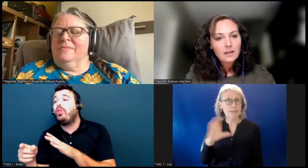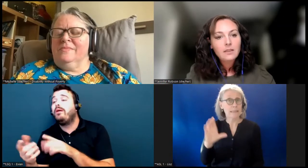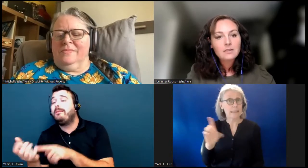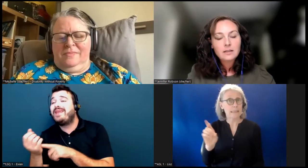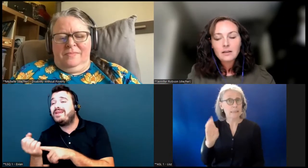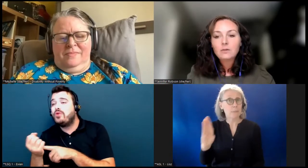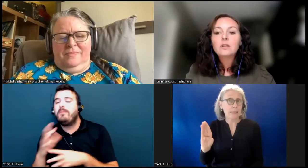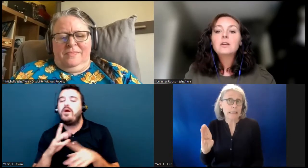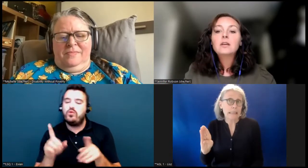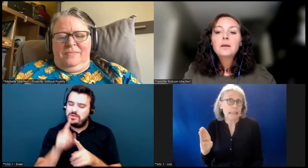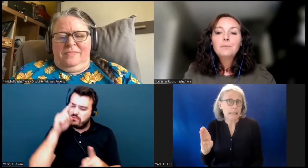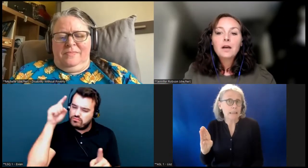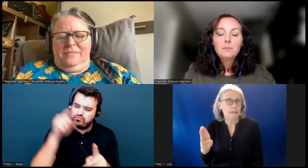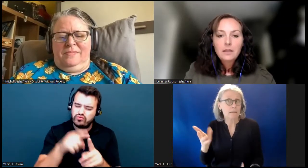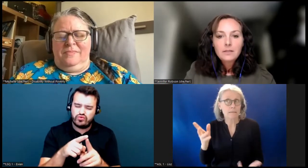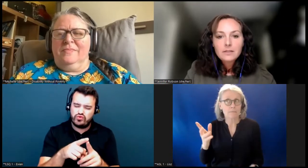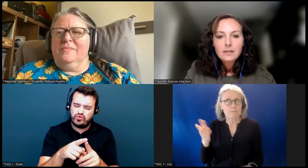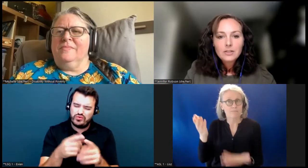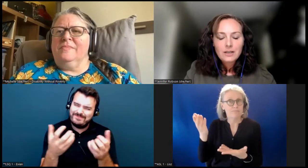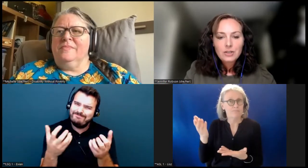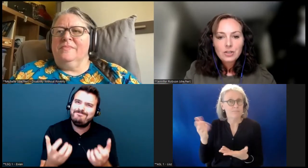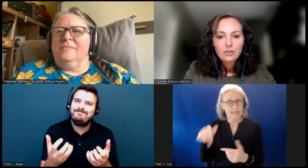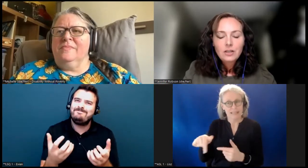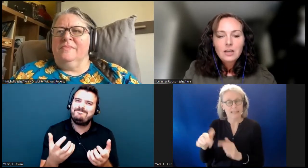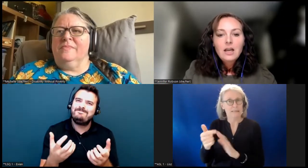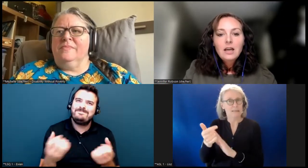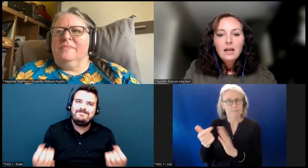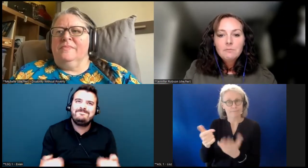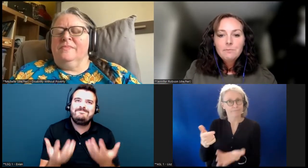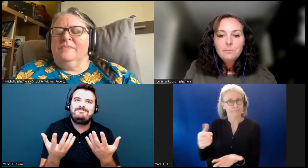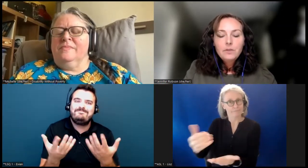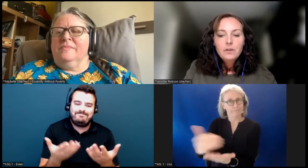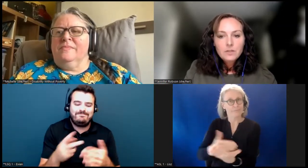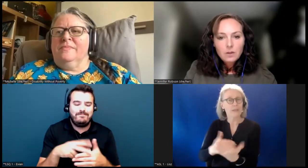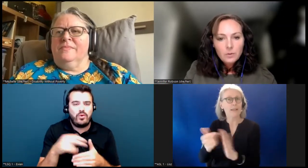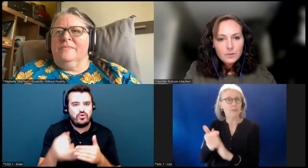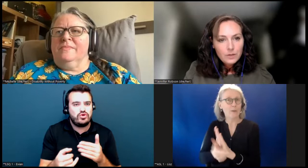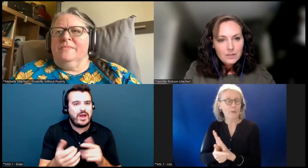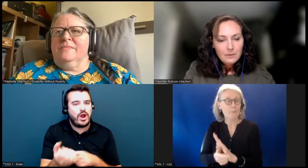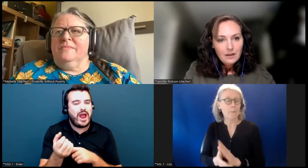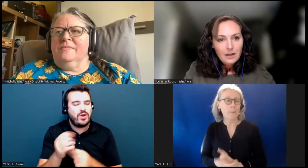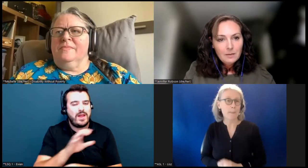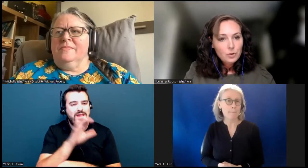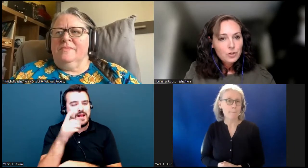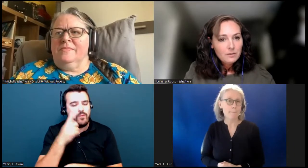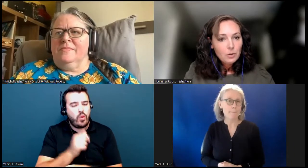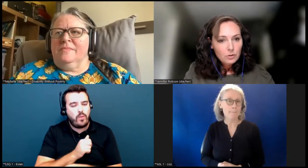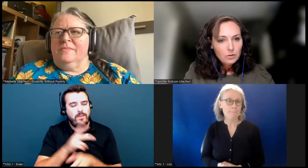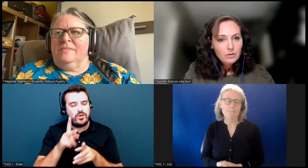INTENT LAID OUT IN THE LEGISLATION. THERE IS ALWAYS GOING TO BE A PUSH AND PULL